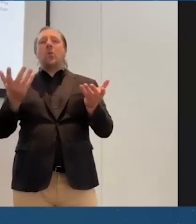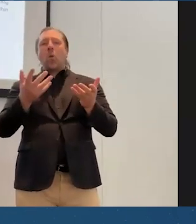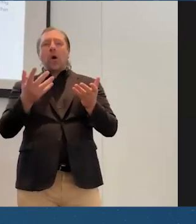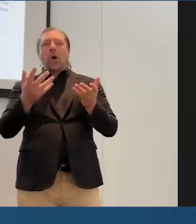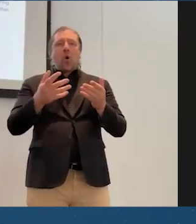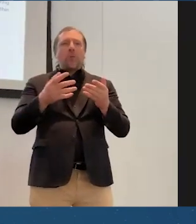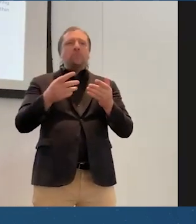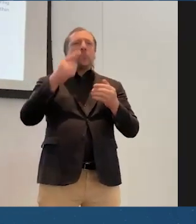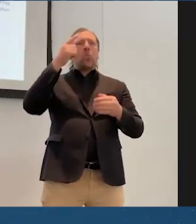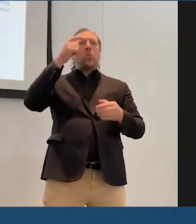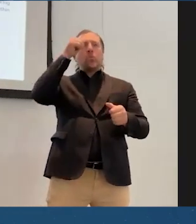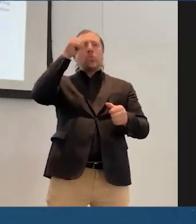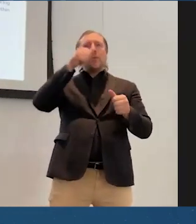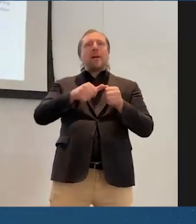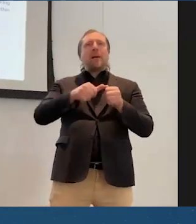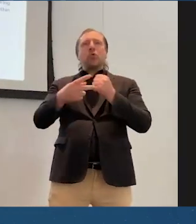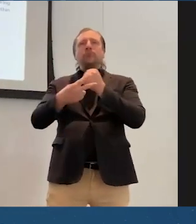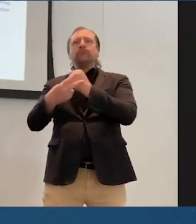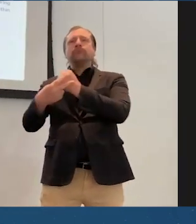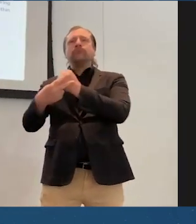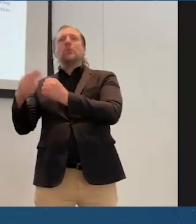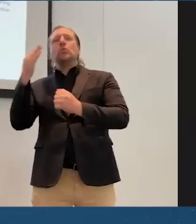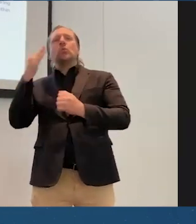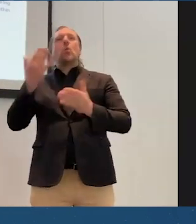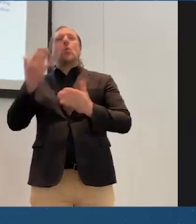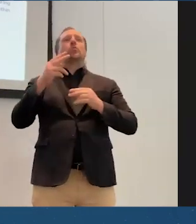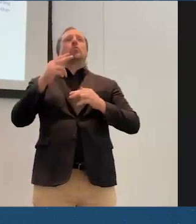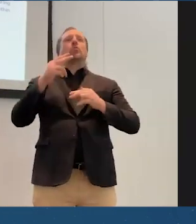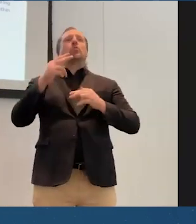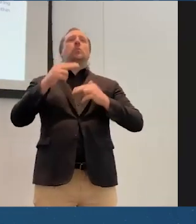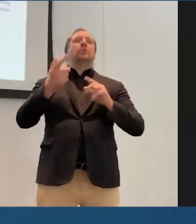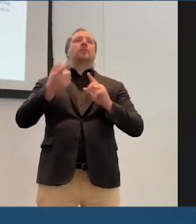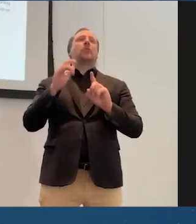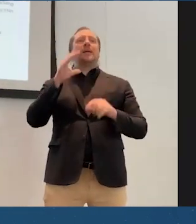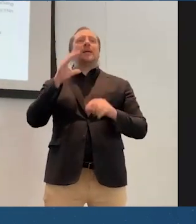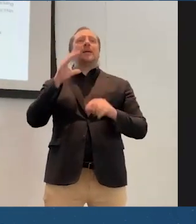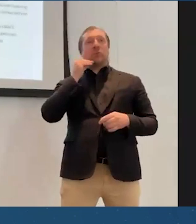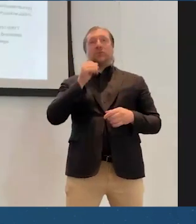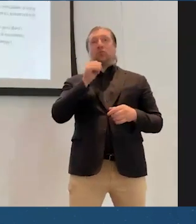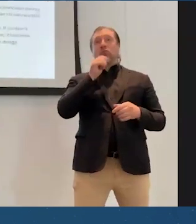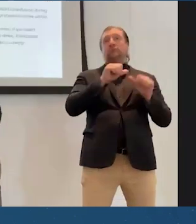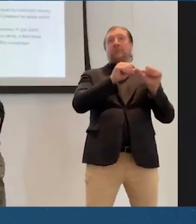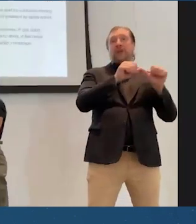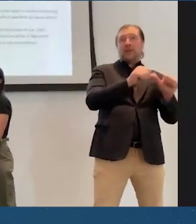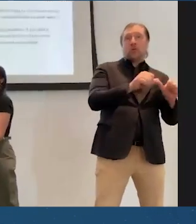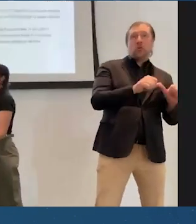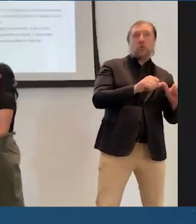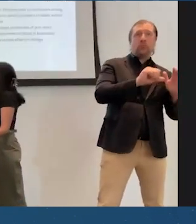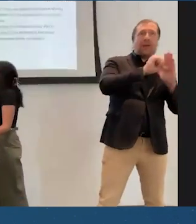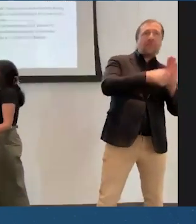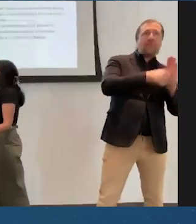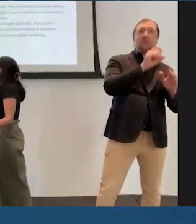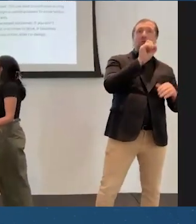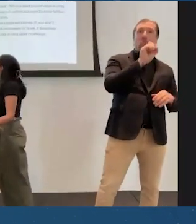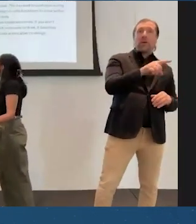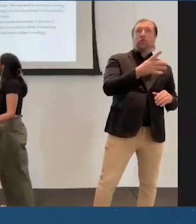to take away so that we know what to build after this? And really continuing to iterate on the question